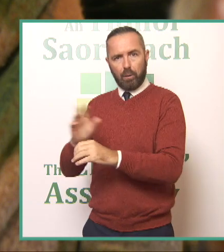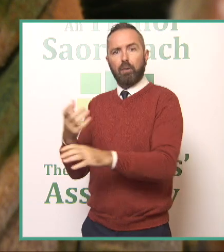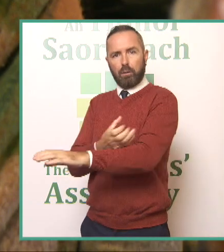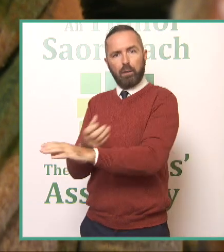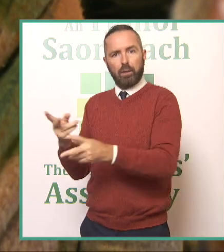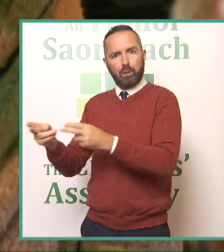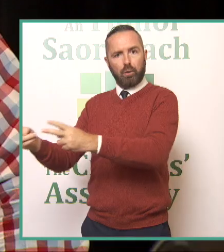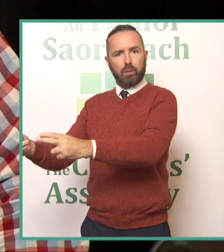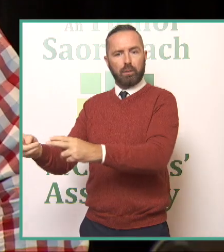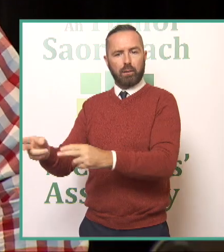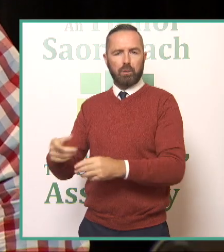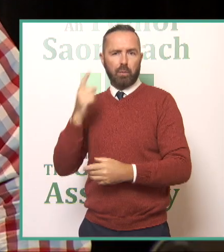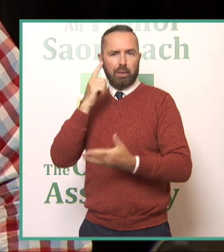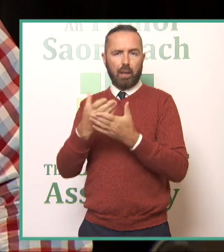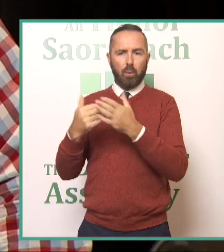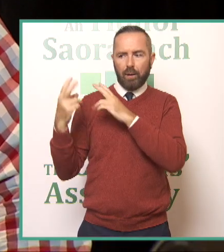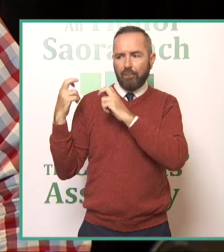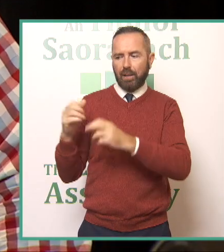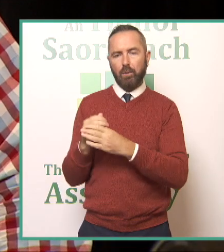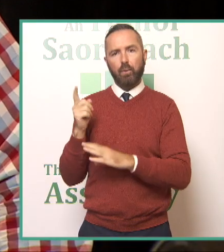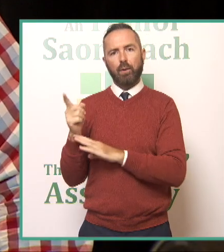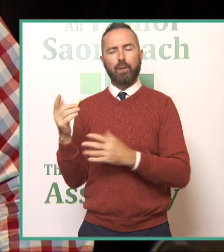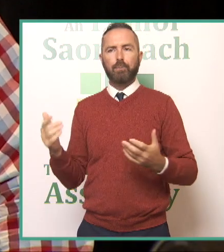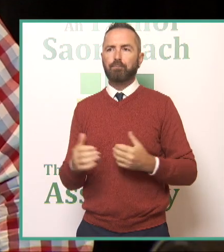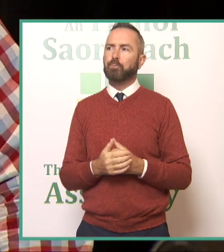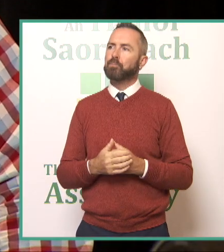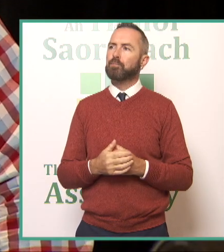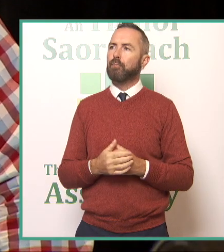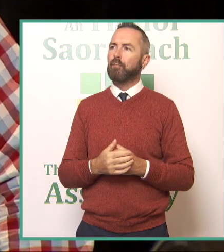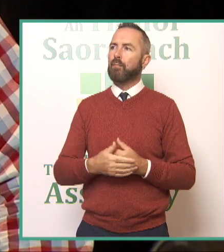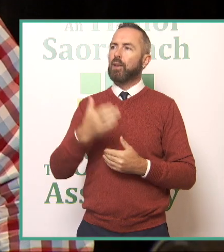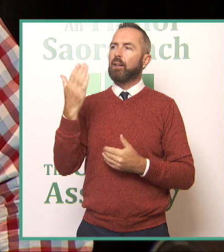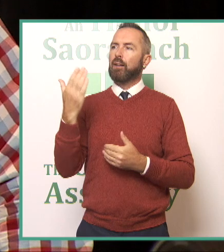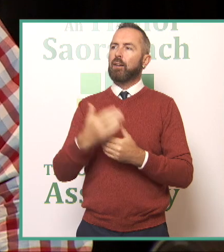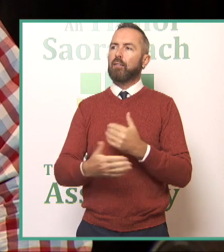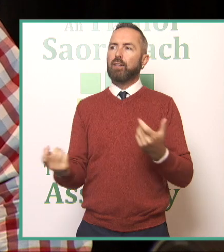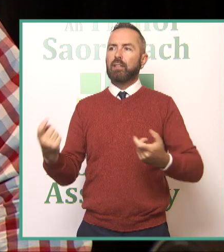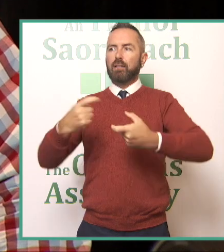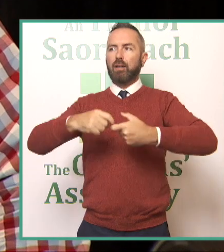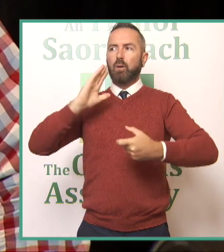said we did investigate what was out there. We contacted the community Wetlands forum and